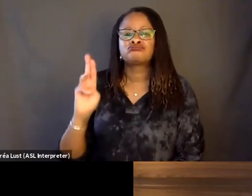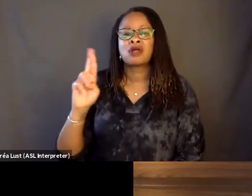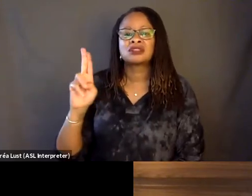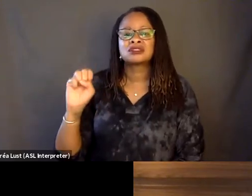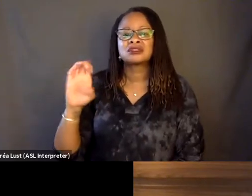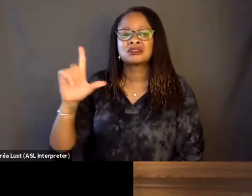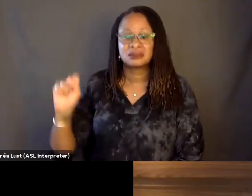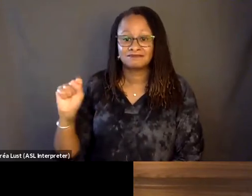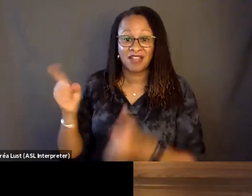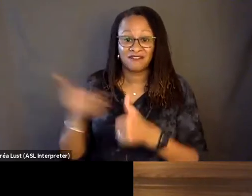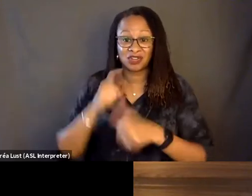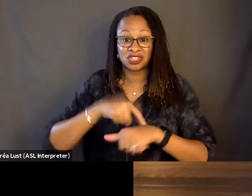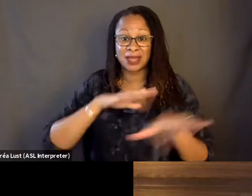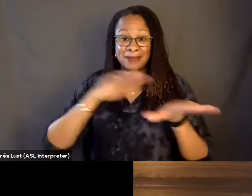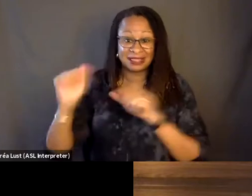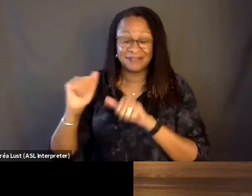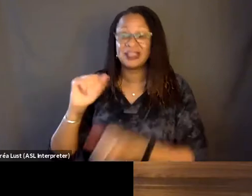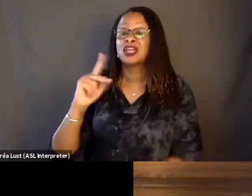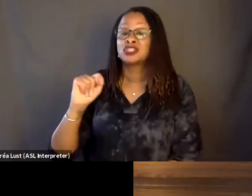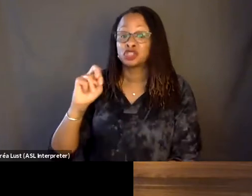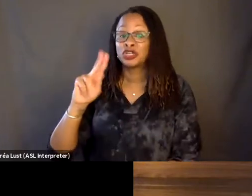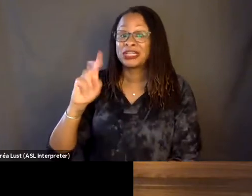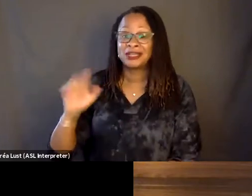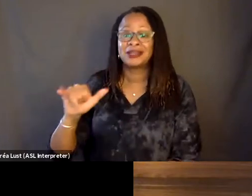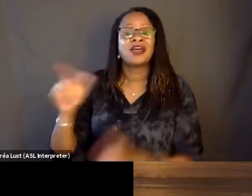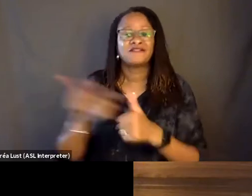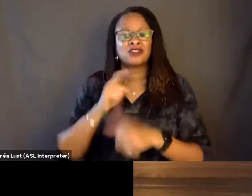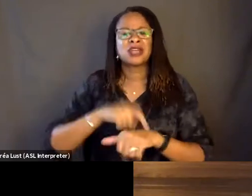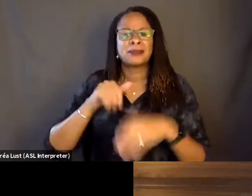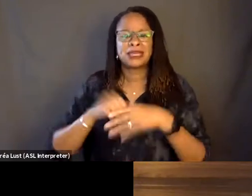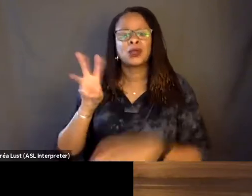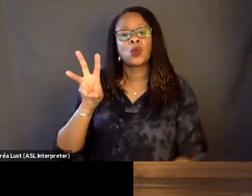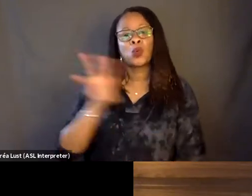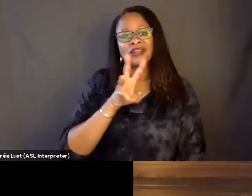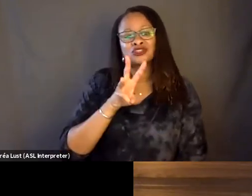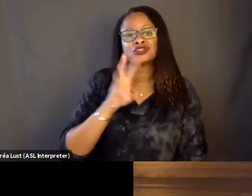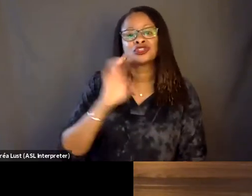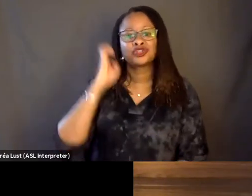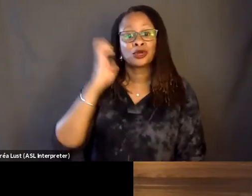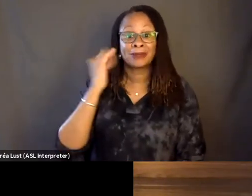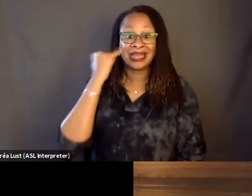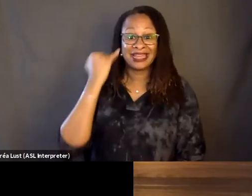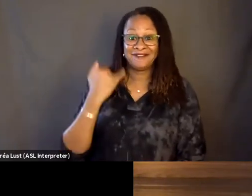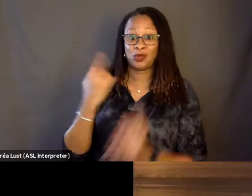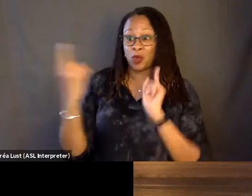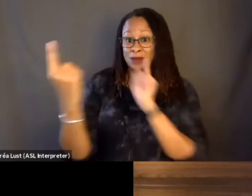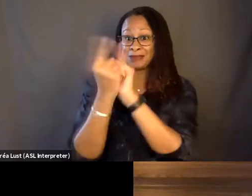It'll be my first time in Western Europe. If you want to come and meet me there, we can start filming.